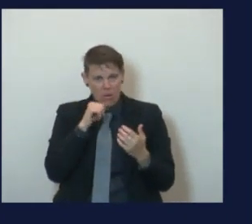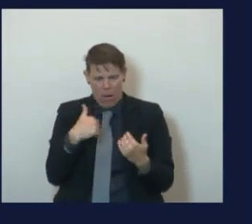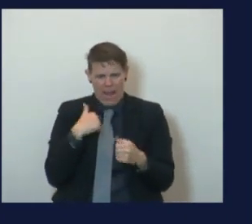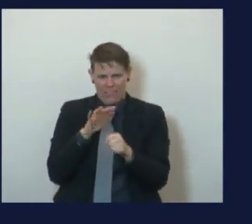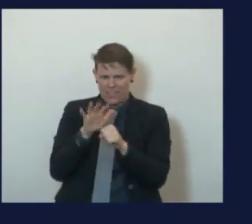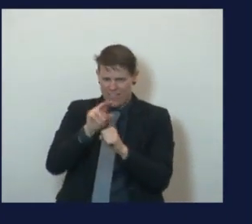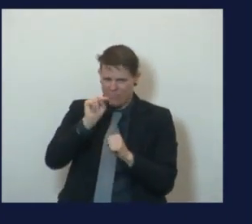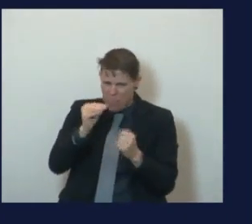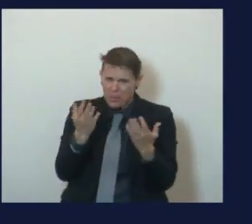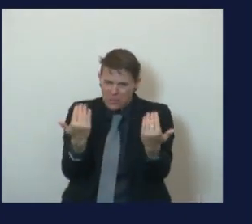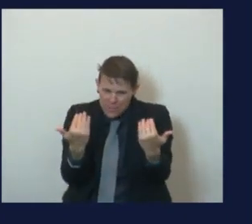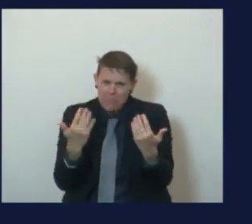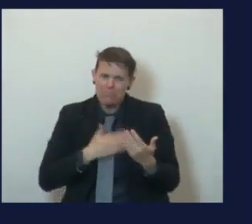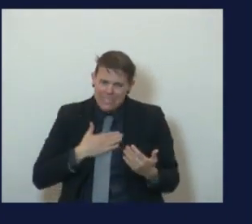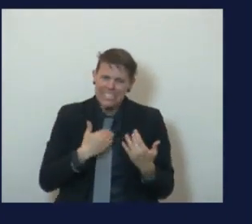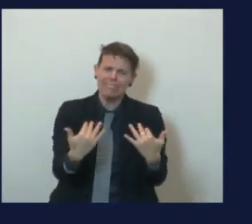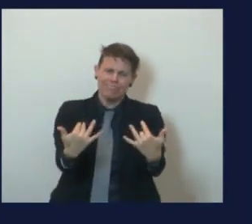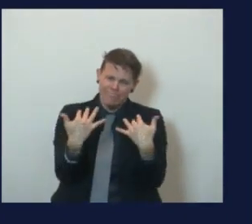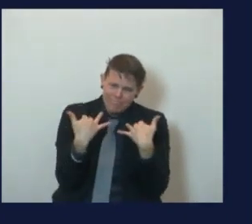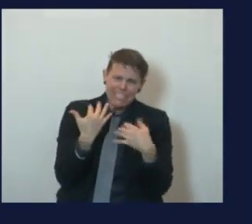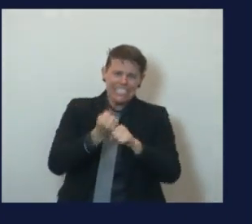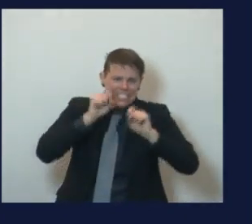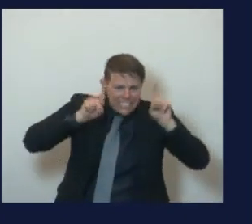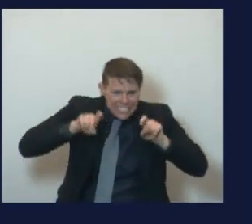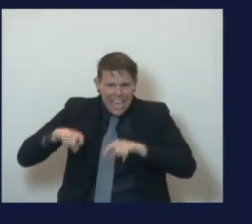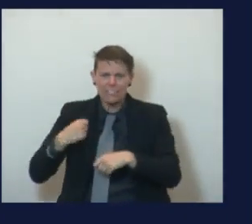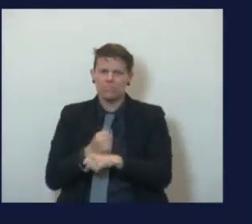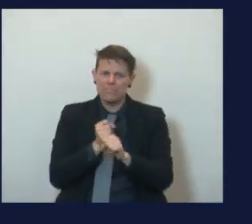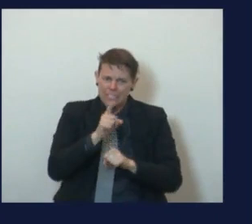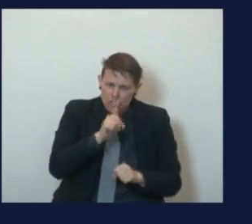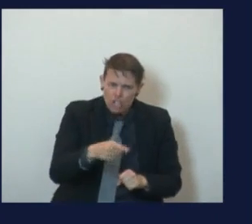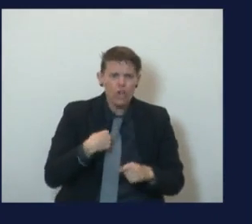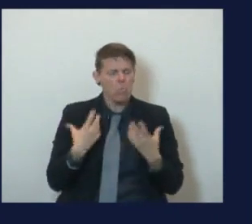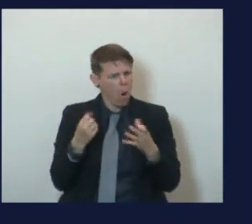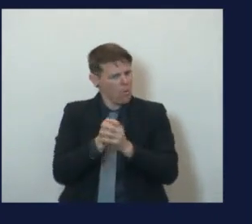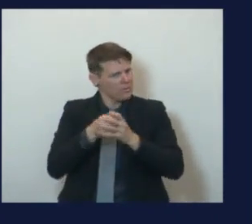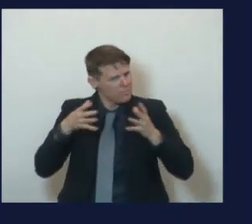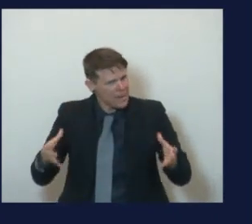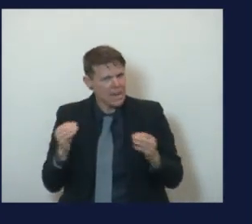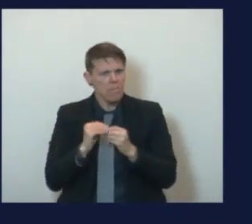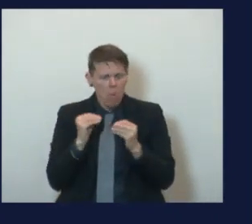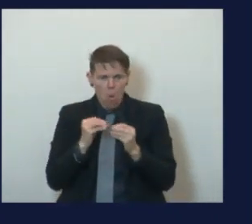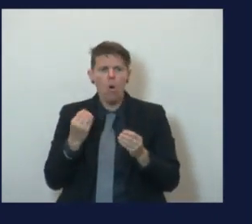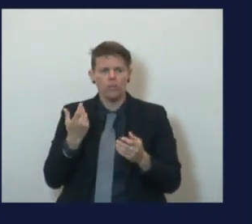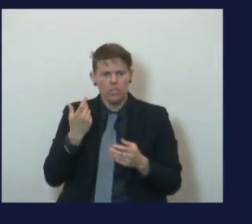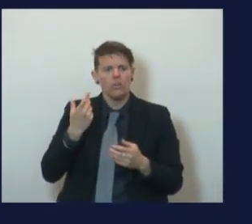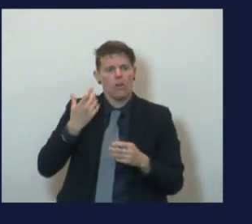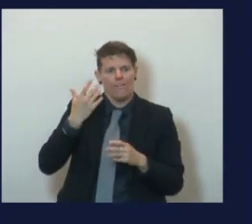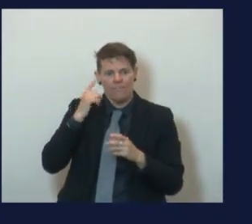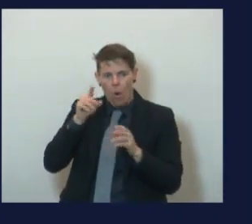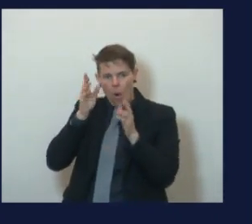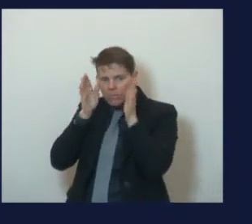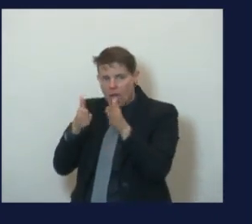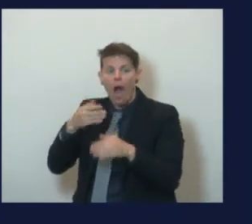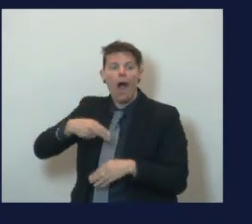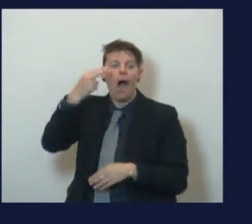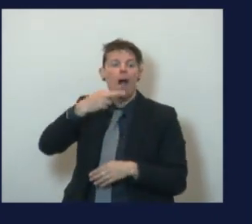BUT WE CAN DO AN INCREDIBLE JOB. AND FRANKLY, NOT ENOUGH NEW MEXICANS ARE GETTING TESTED. SO COME GET TESTED.